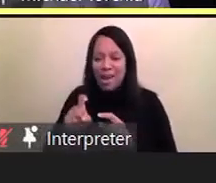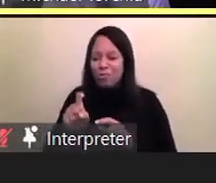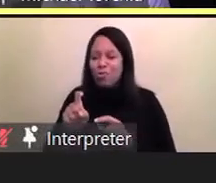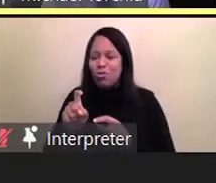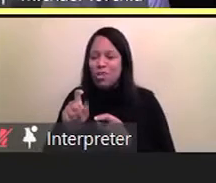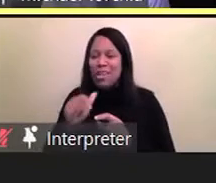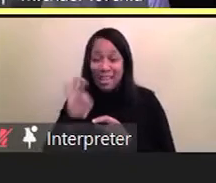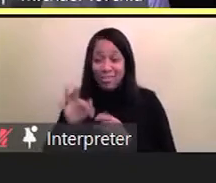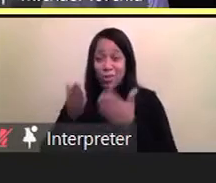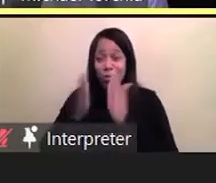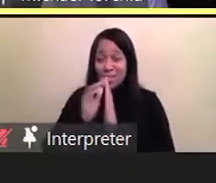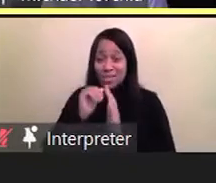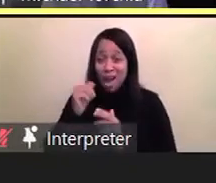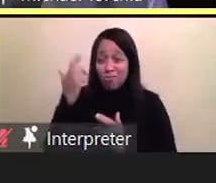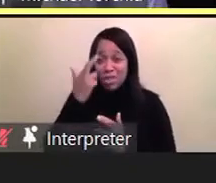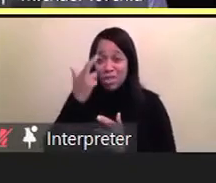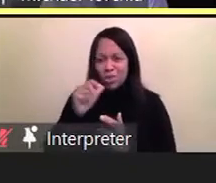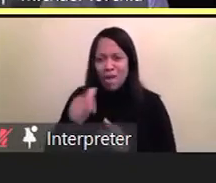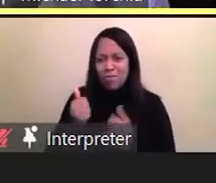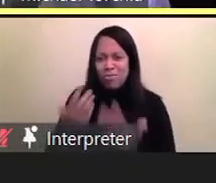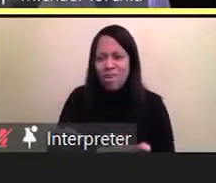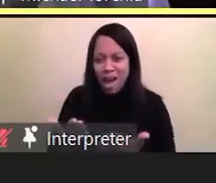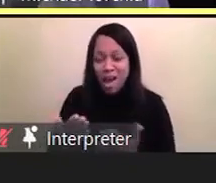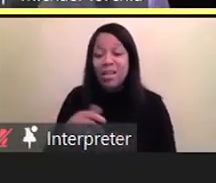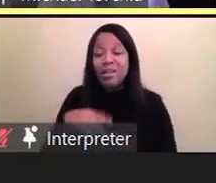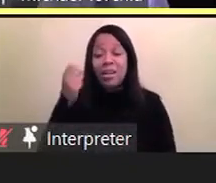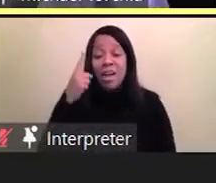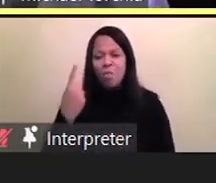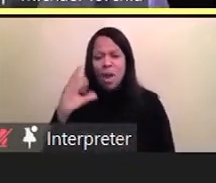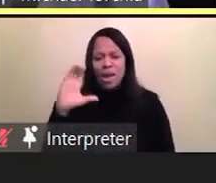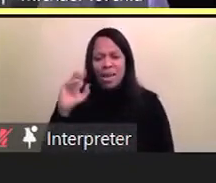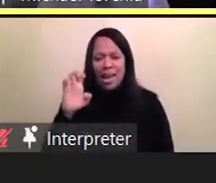There's a case out there where an employee-- I know this is going to sound crazy.